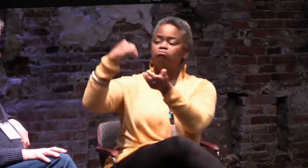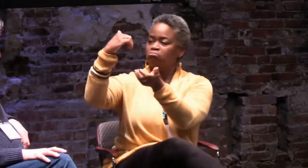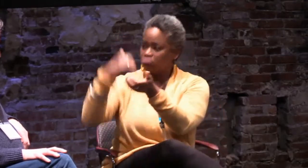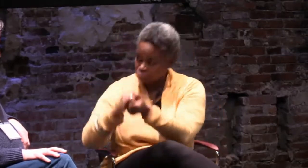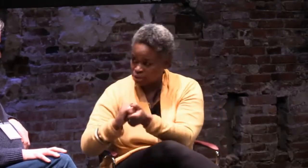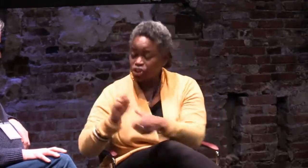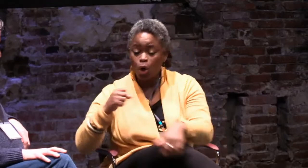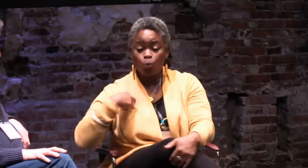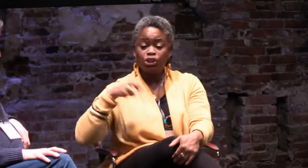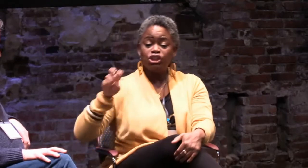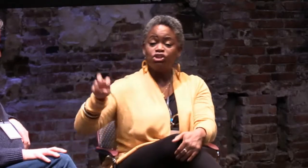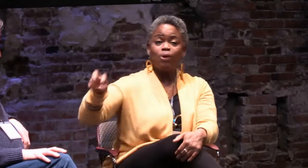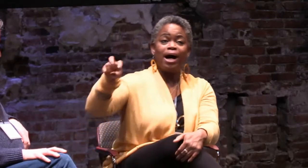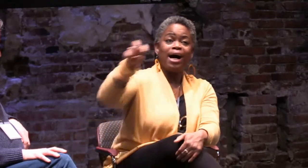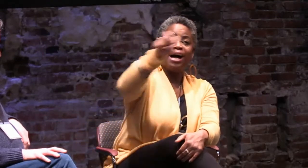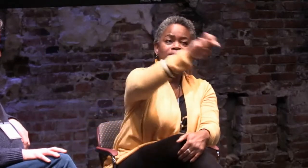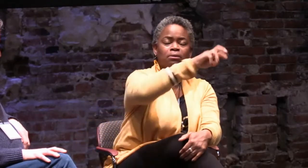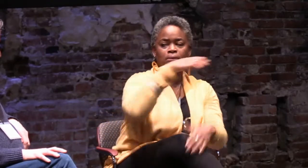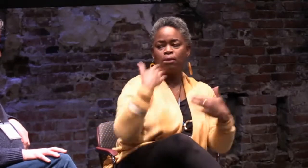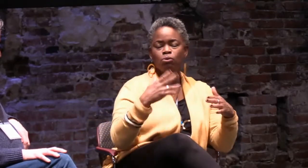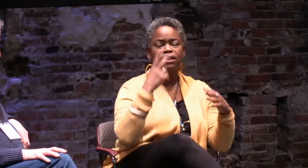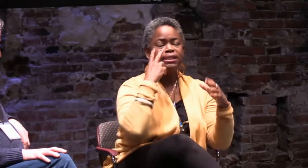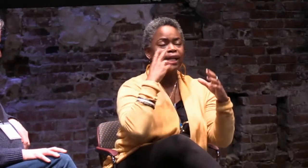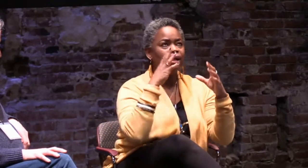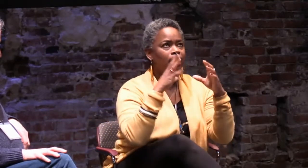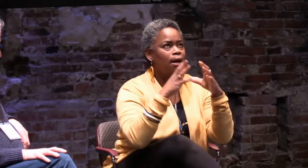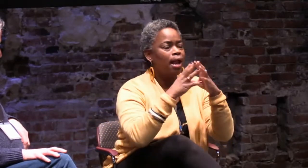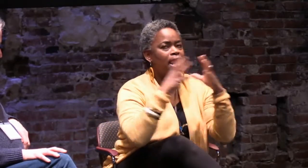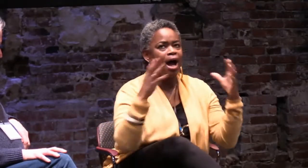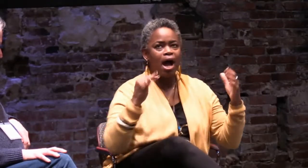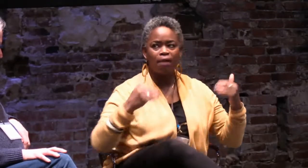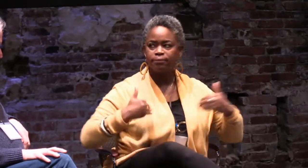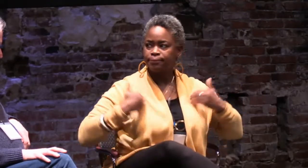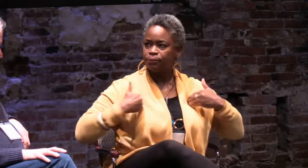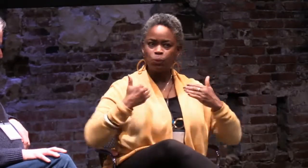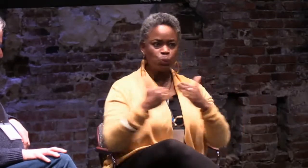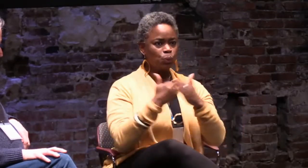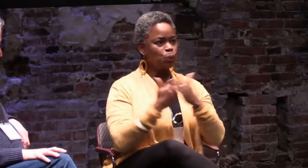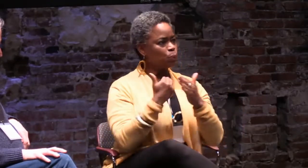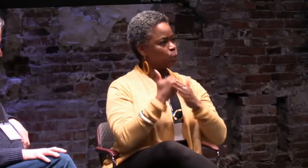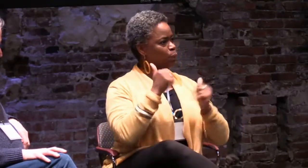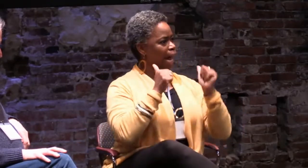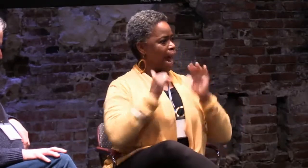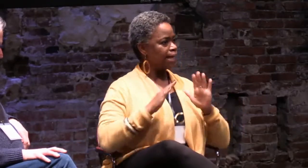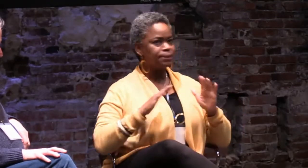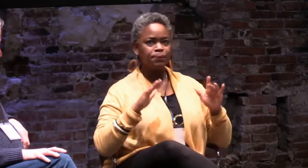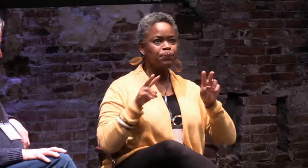of the Onyx Theatre Company, and I partnered with her. I'd seen so much from her.